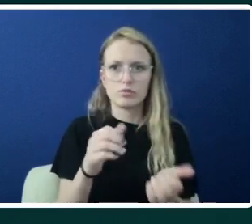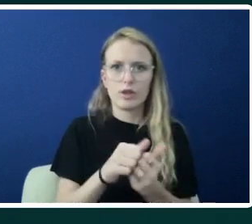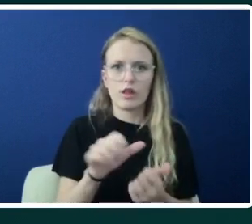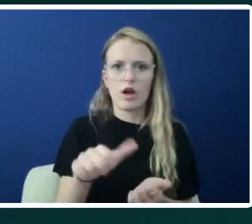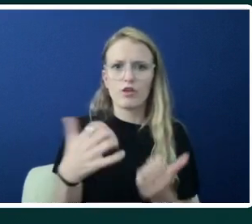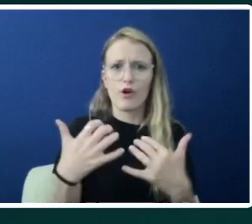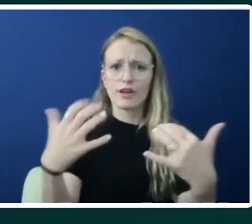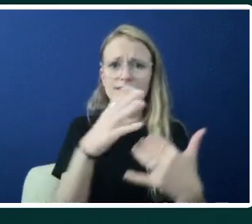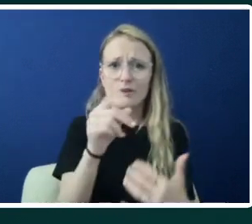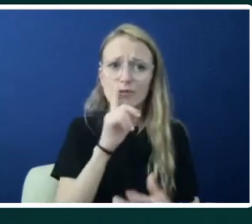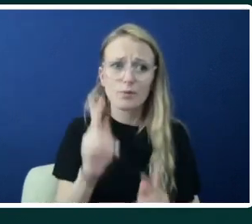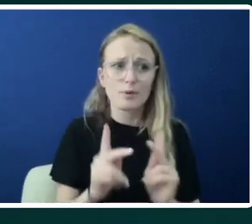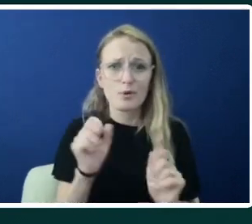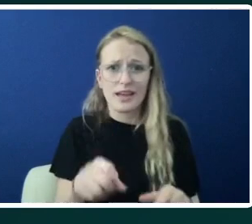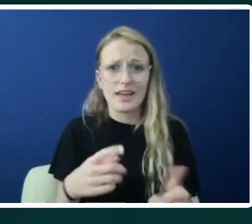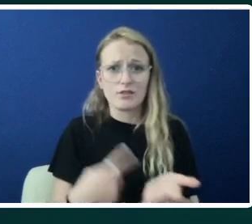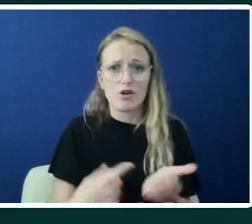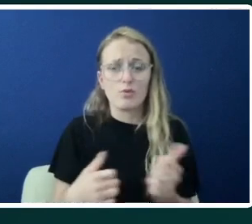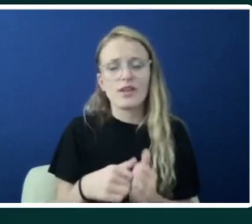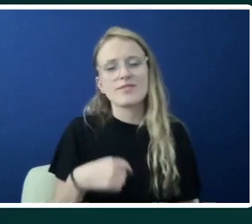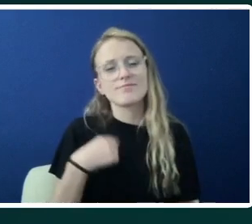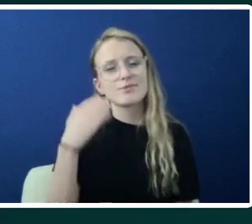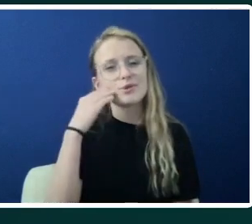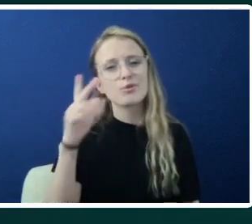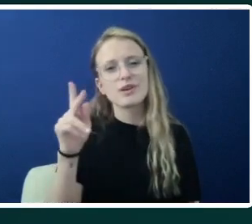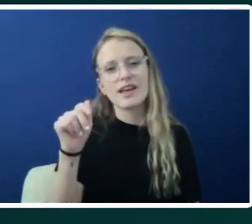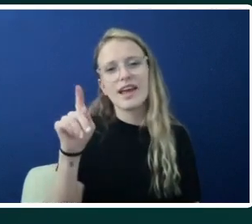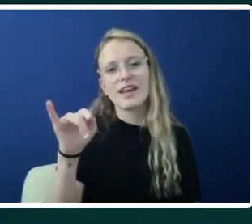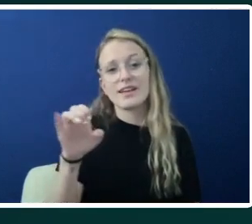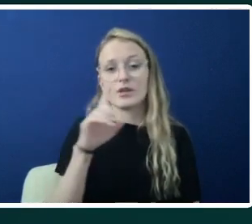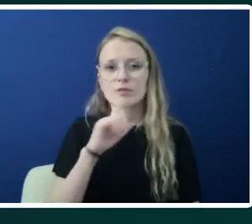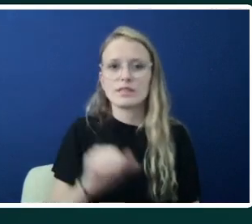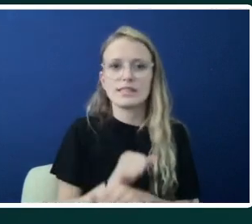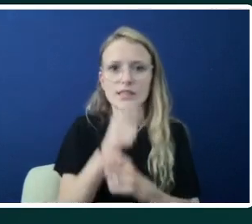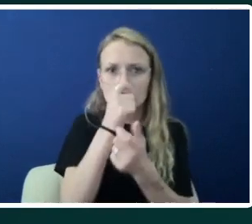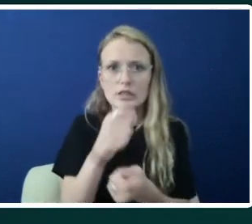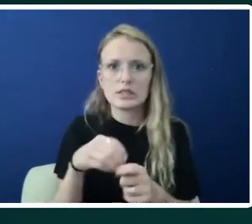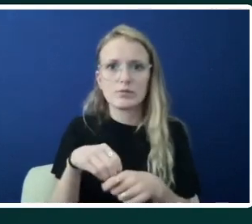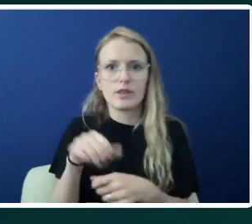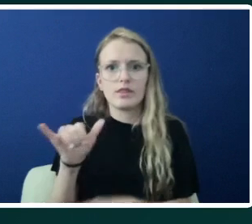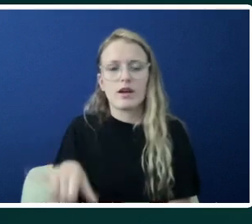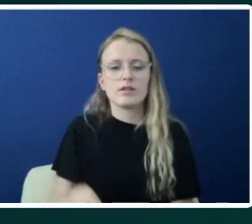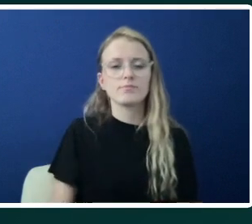of the things that Katie's students were really interested in. If we can move to the next slide.